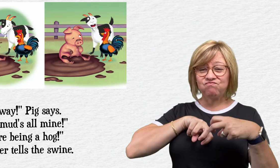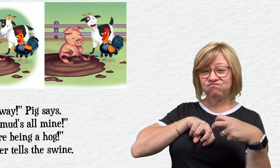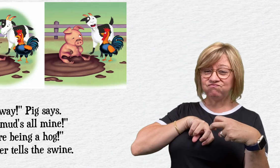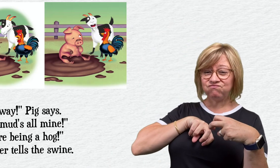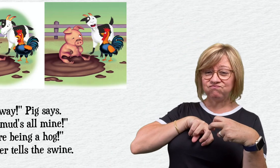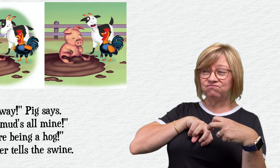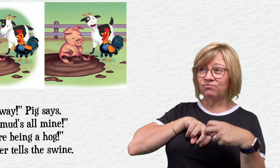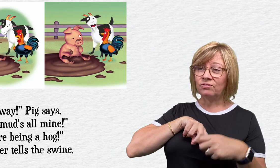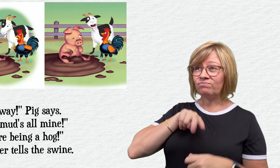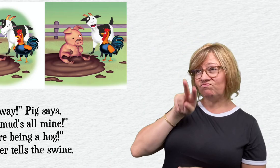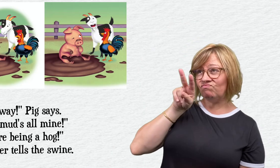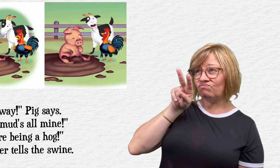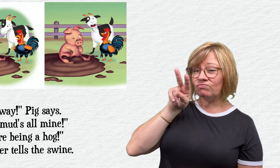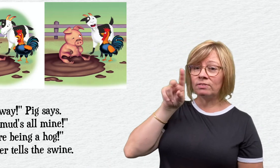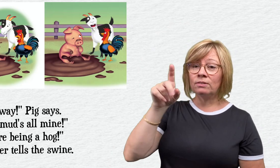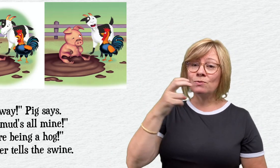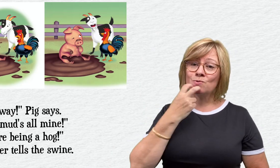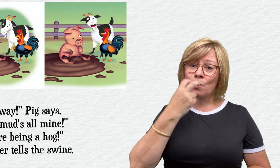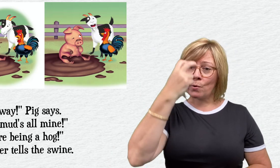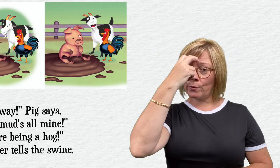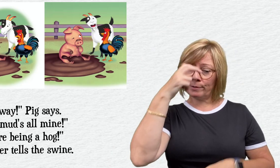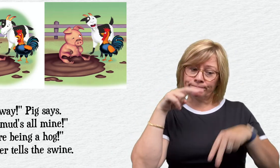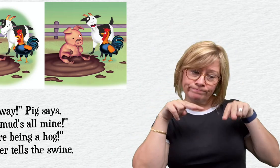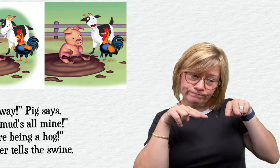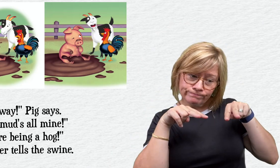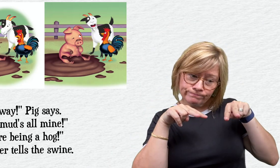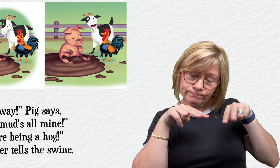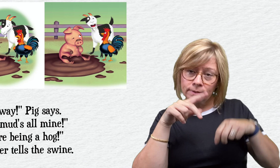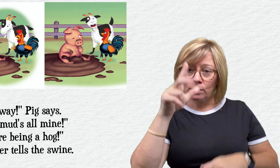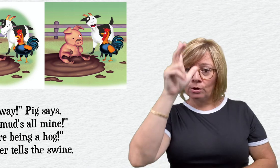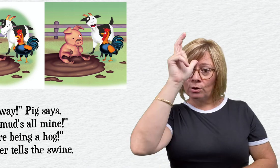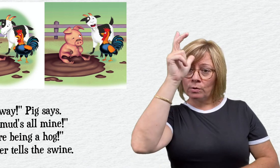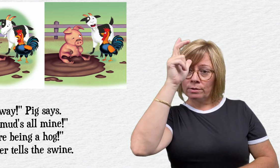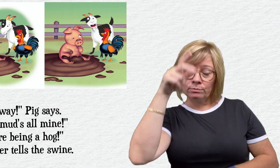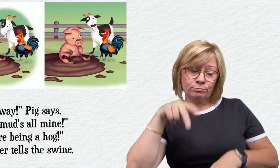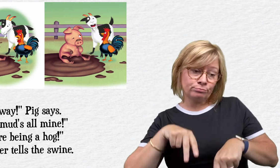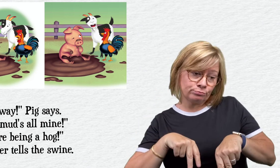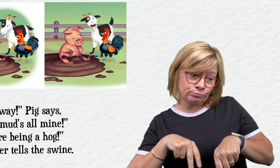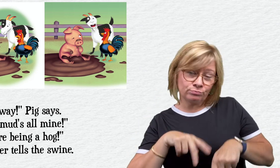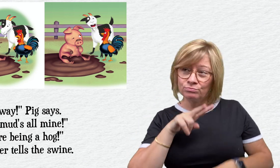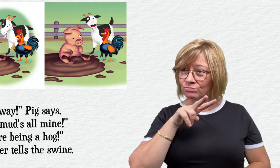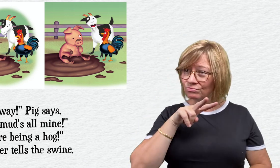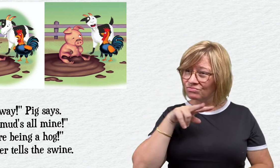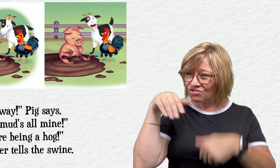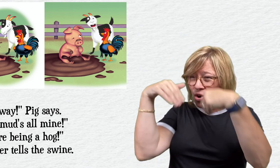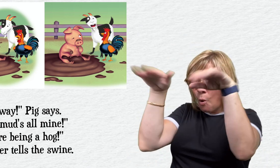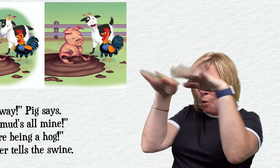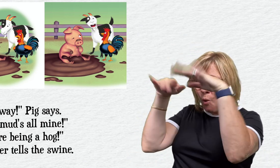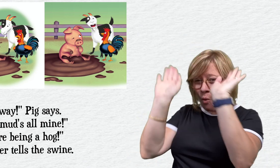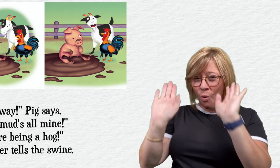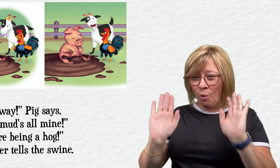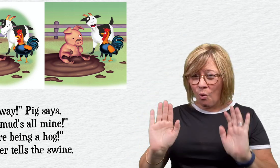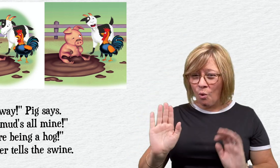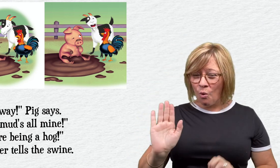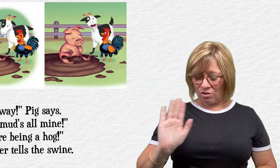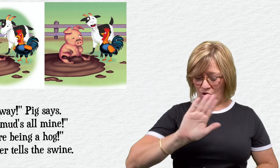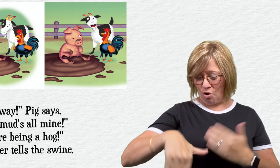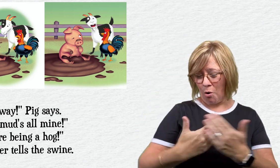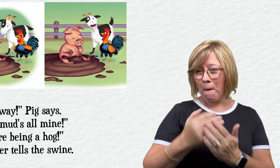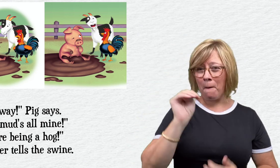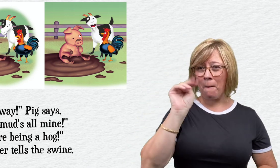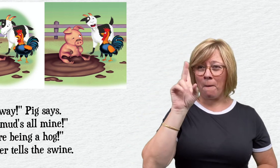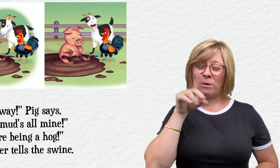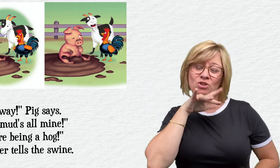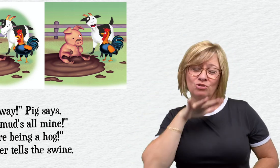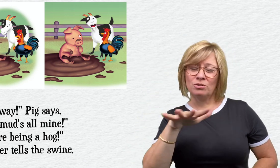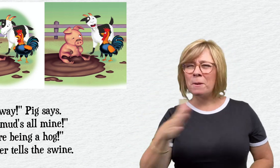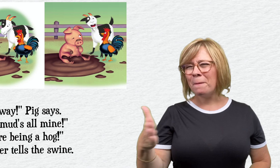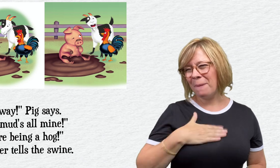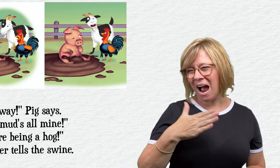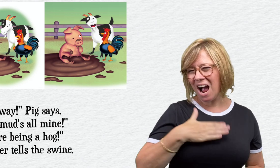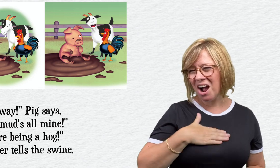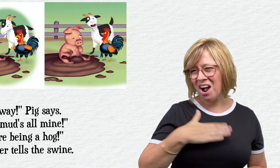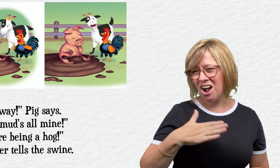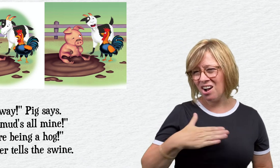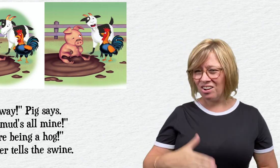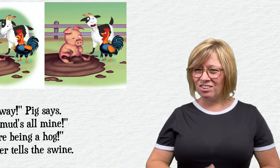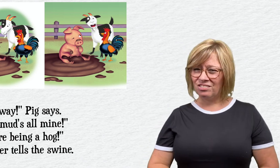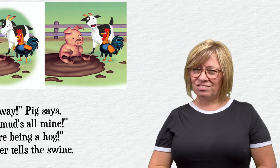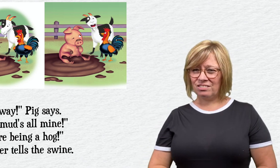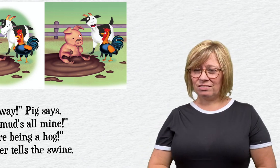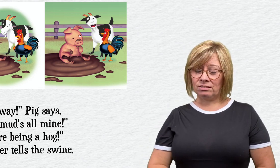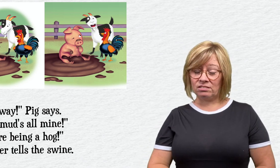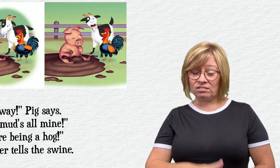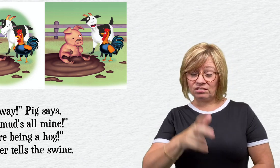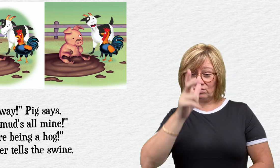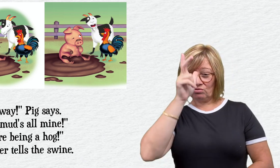"Go away!" Pig says. "The mud's all mine!"